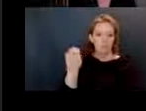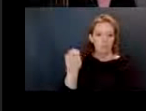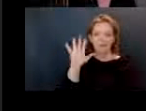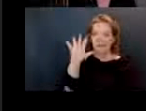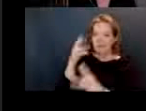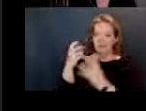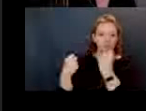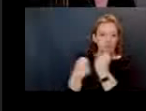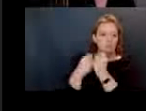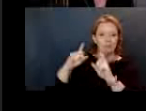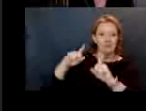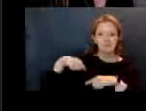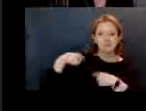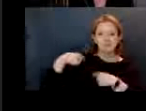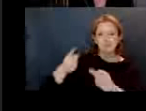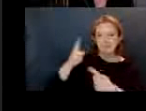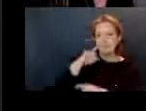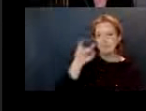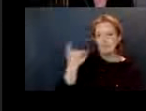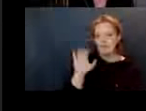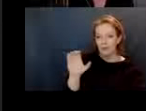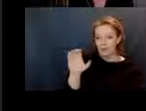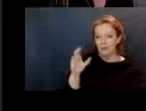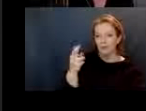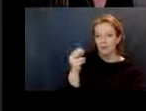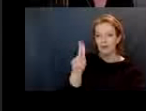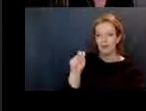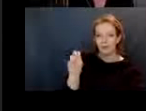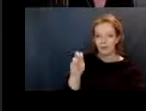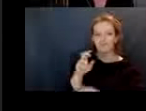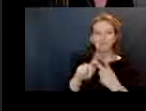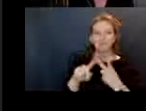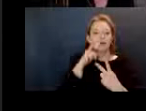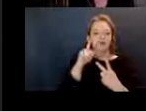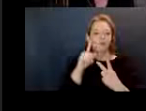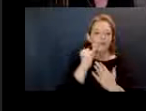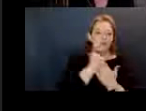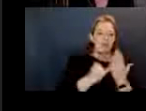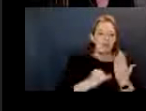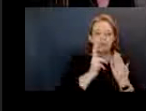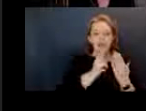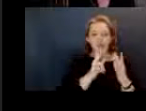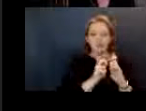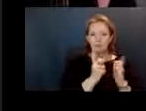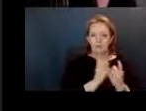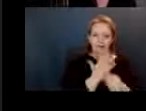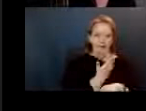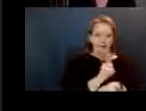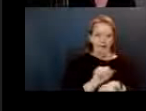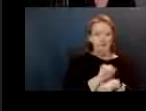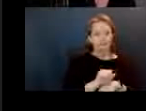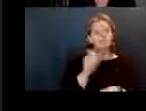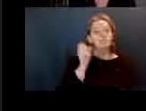Castle House, and the Arts & History Department for the work that we are doing here. So the James Castle House is a program of the Arts & History